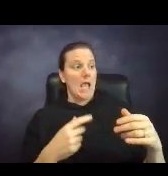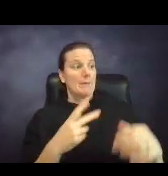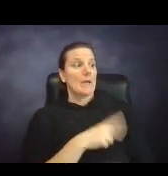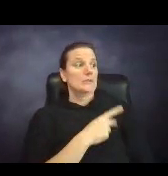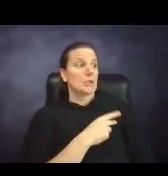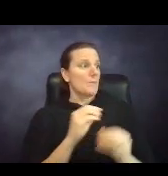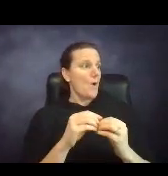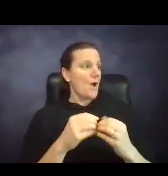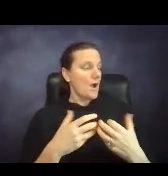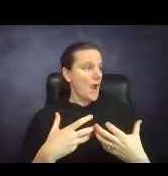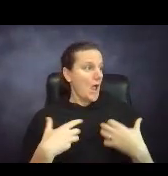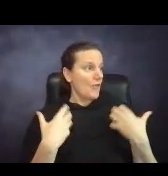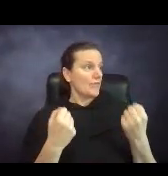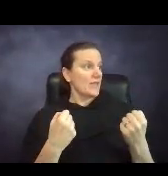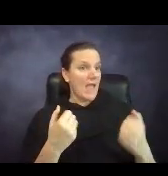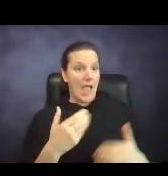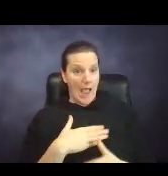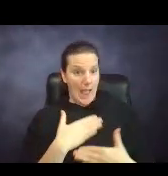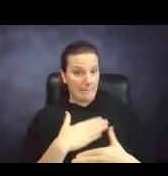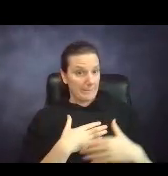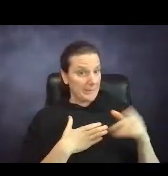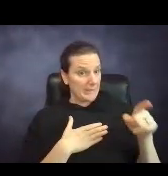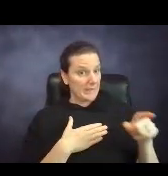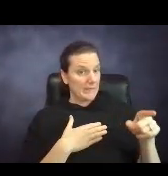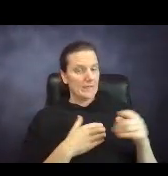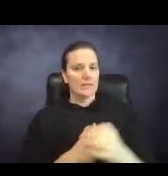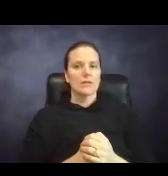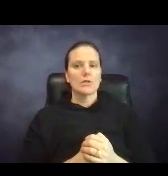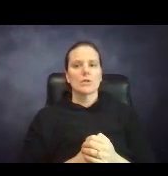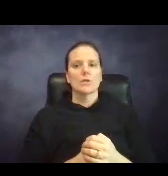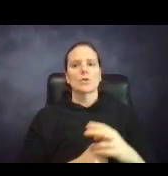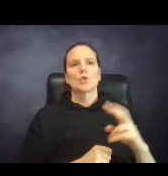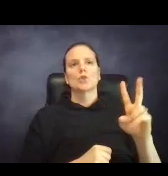So we start to see in the, the 2000 tens, the growth